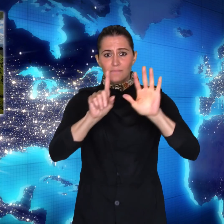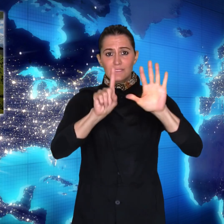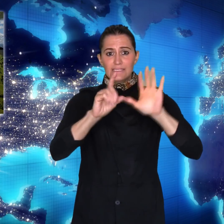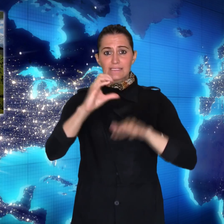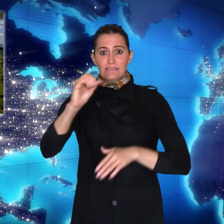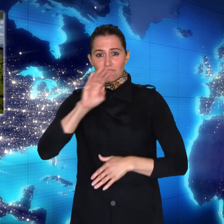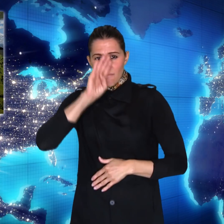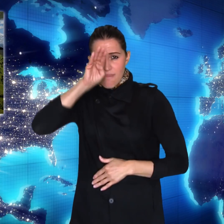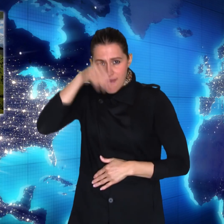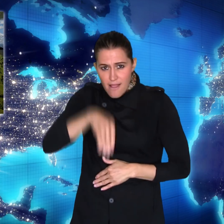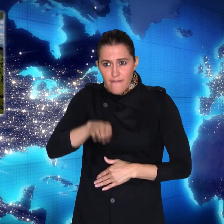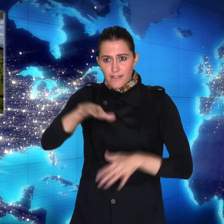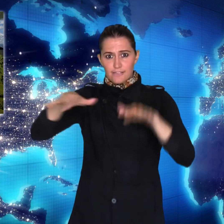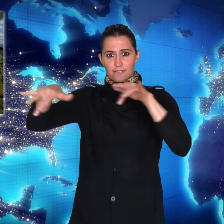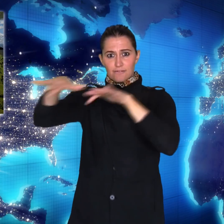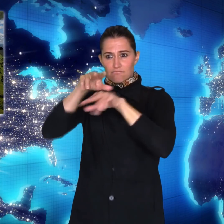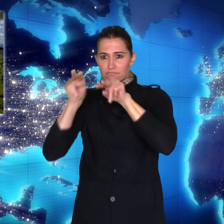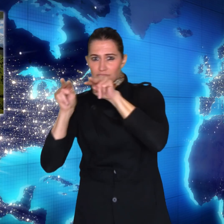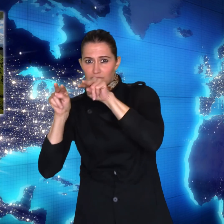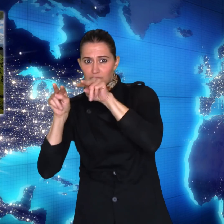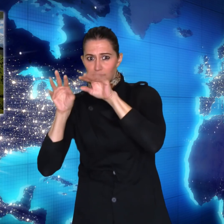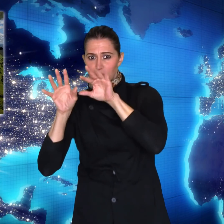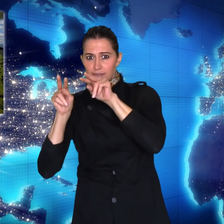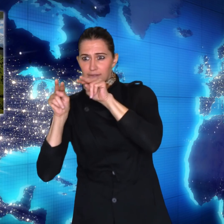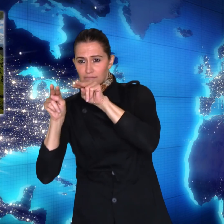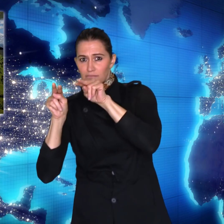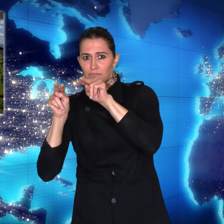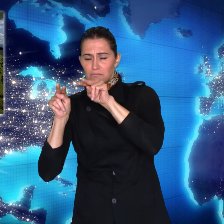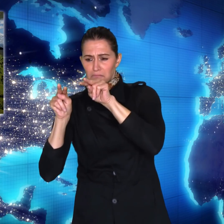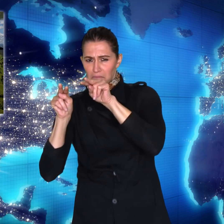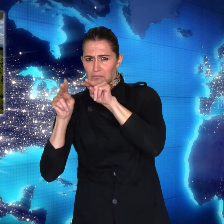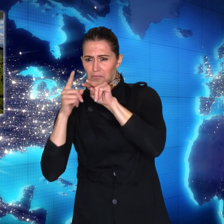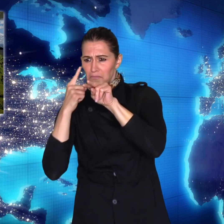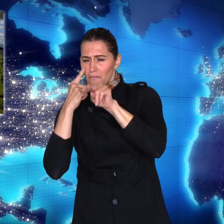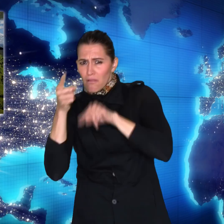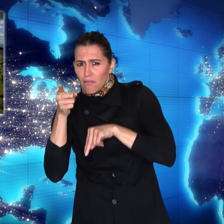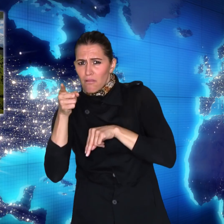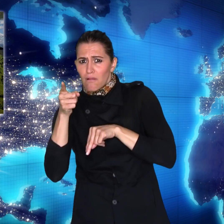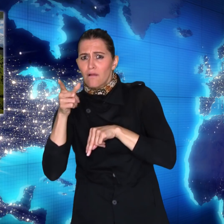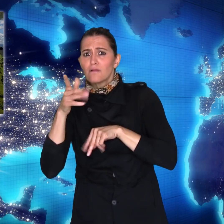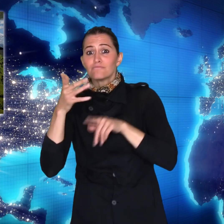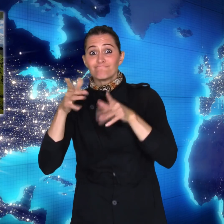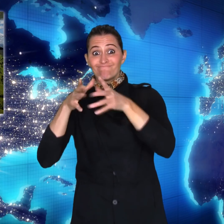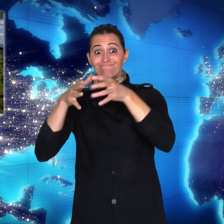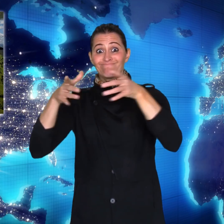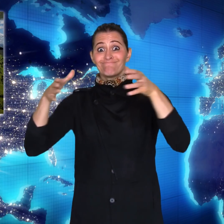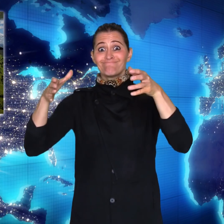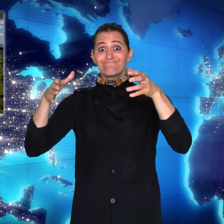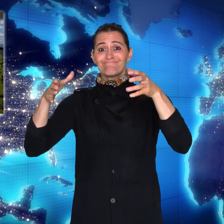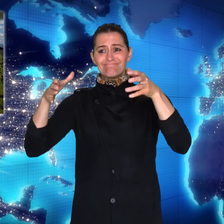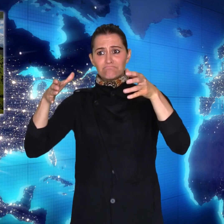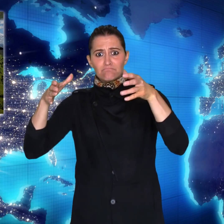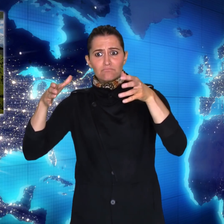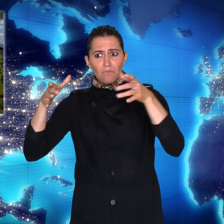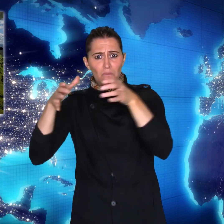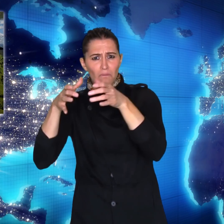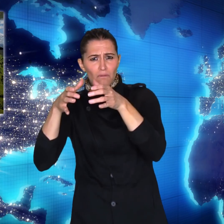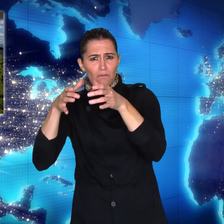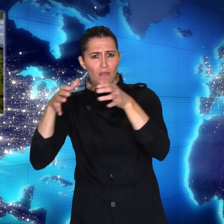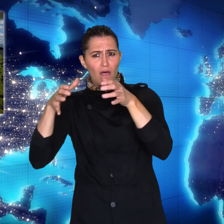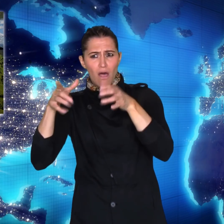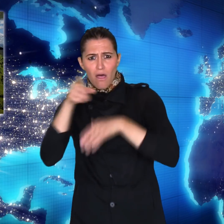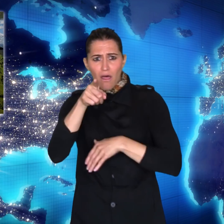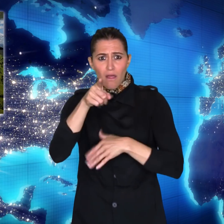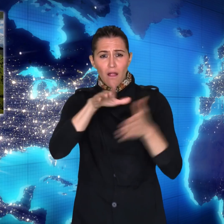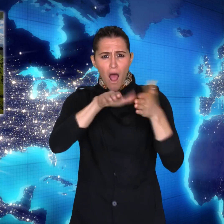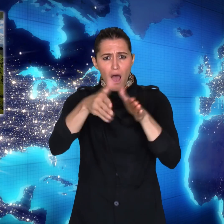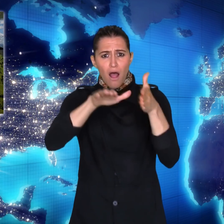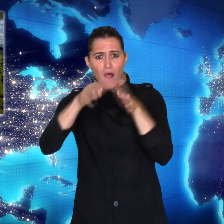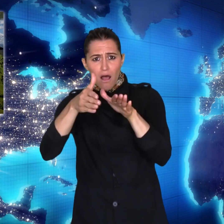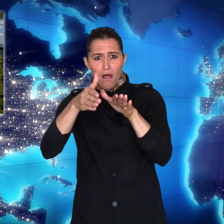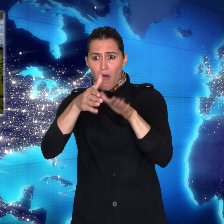regrowth of population in some areas.